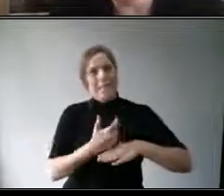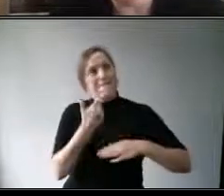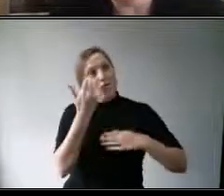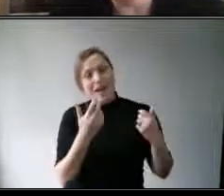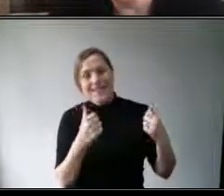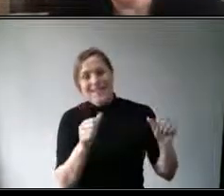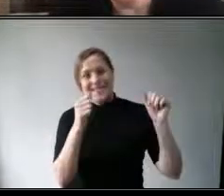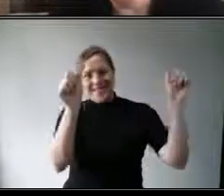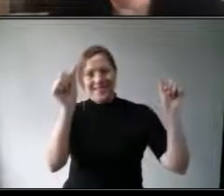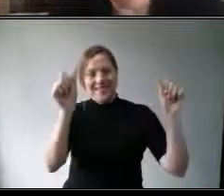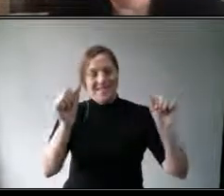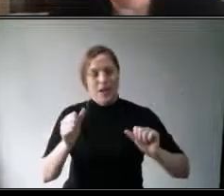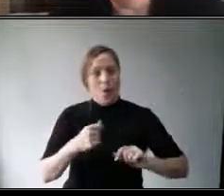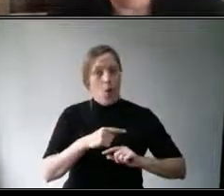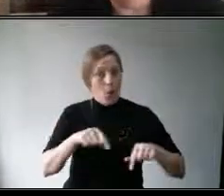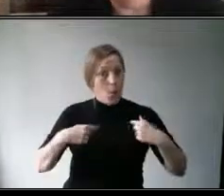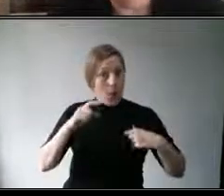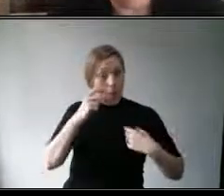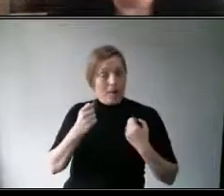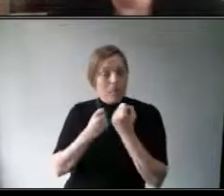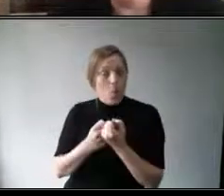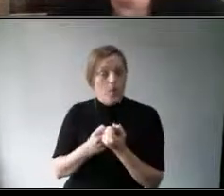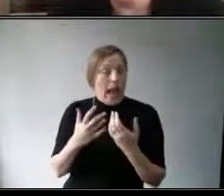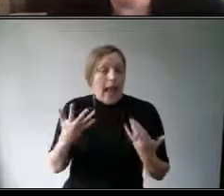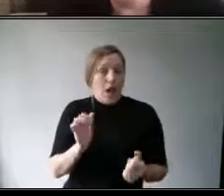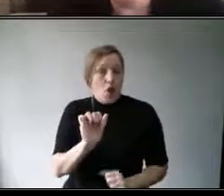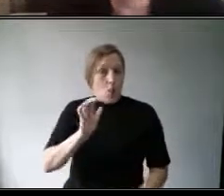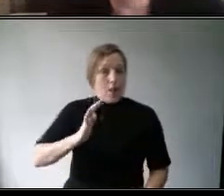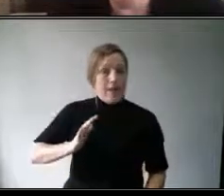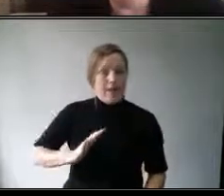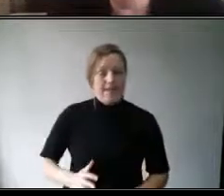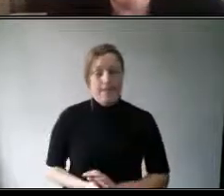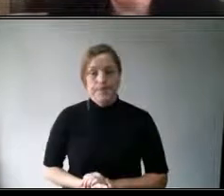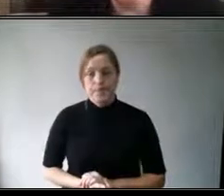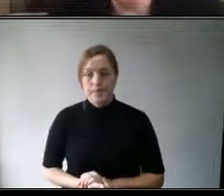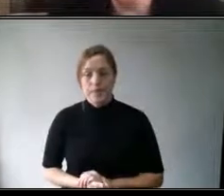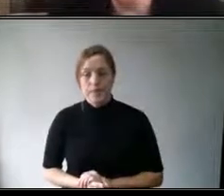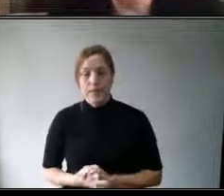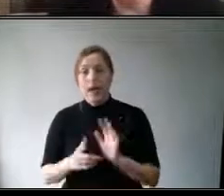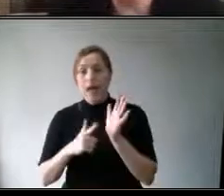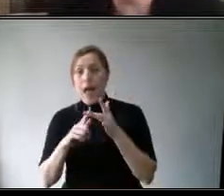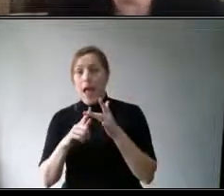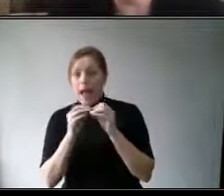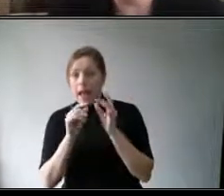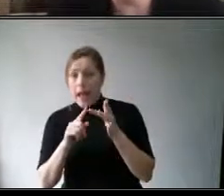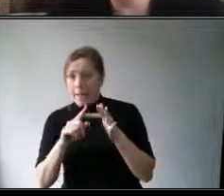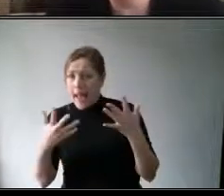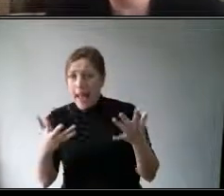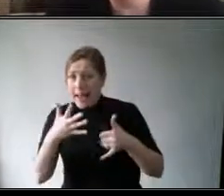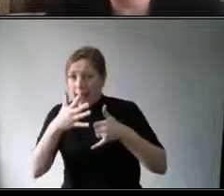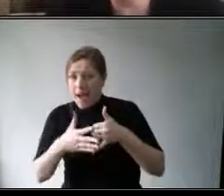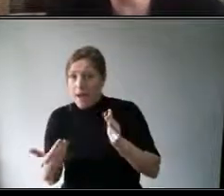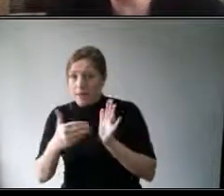great um liberal is any final thoughts before we move on libby um one thing i always feel like it's